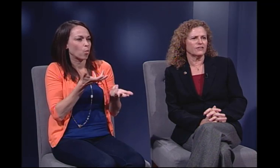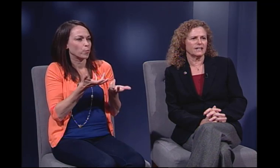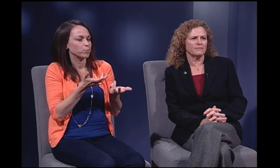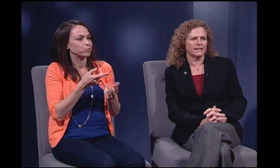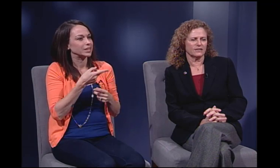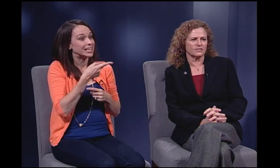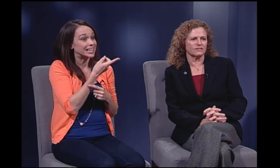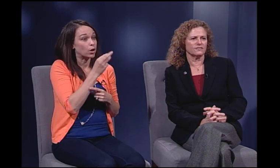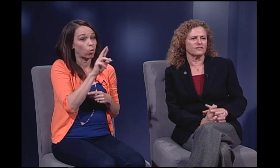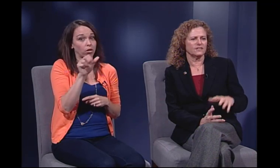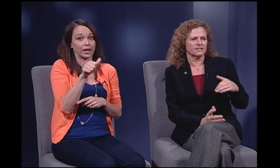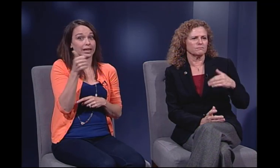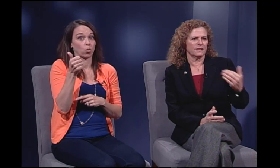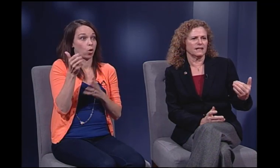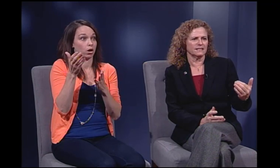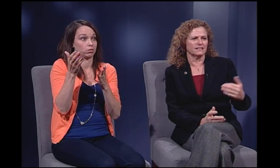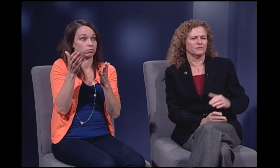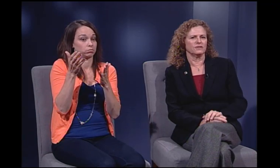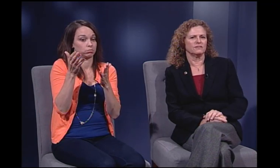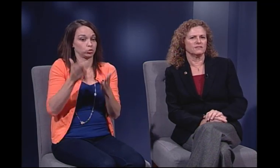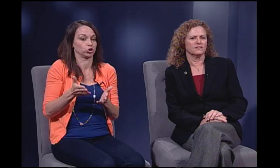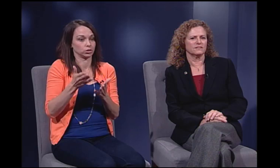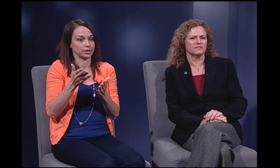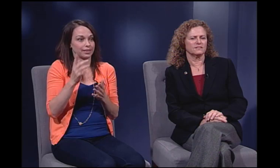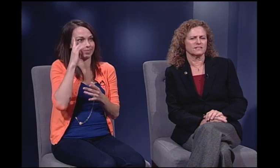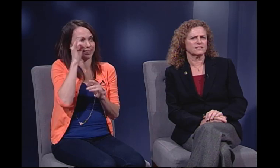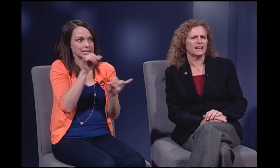or anybody else of his mind would decide